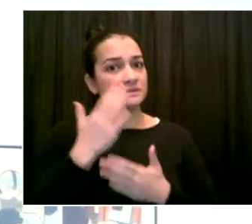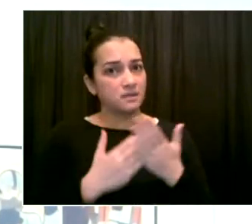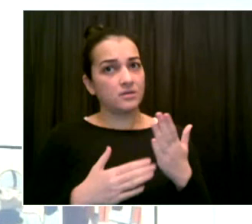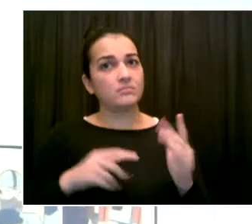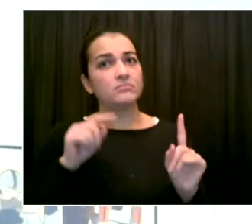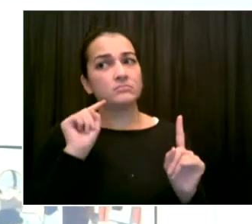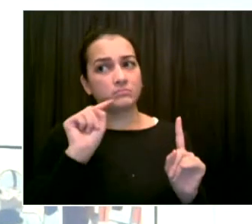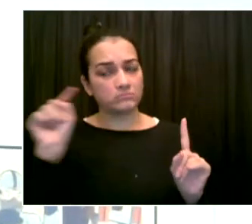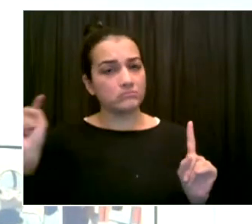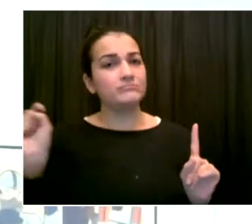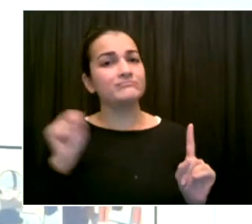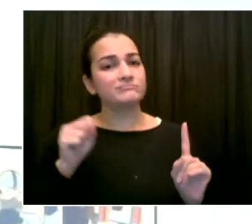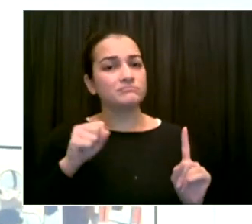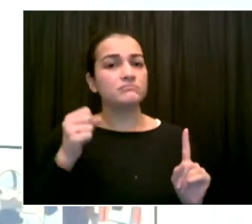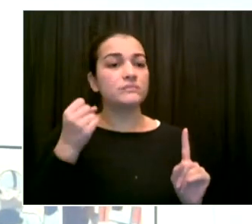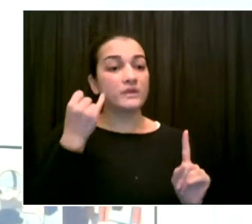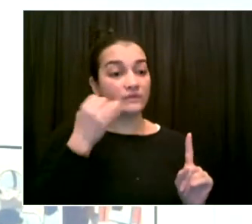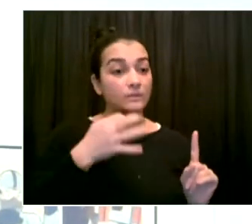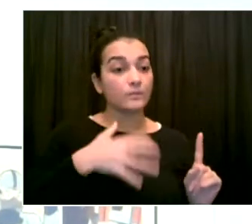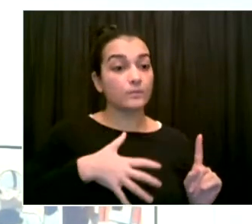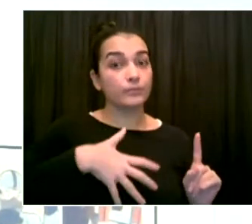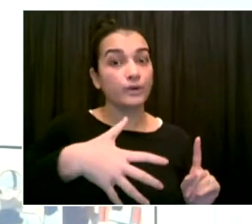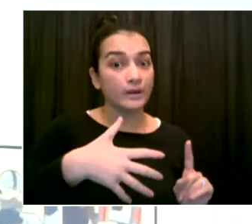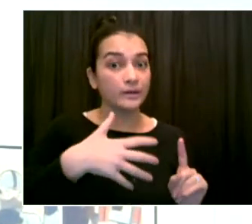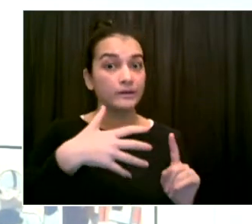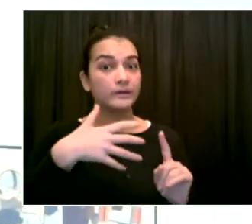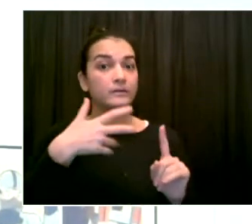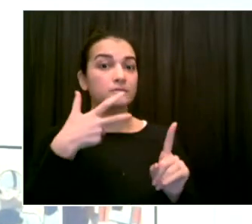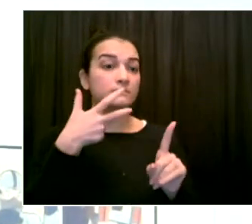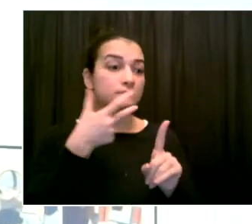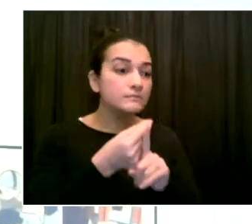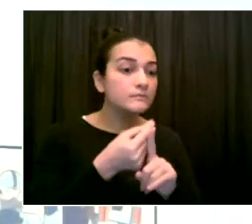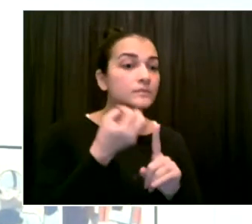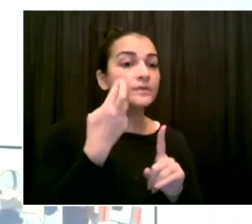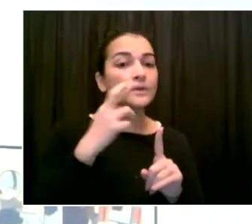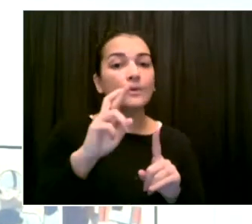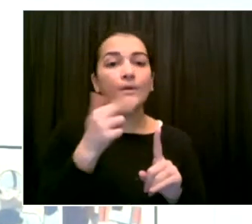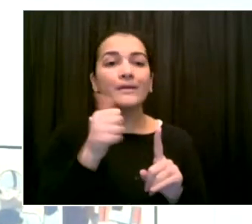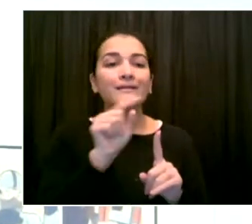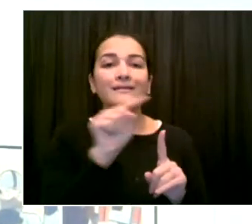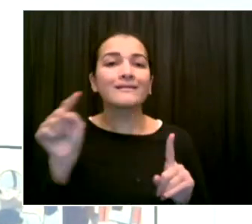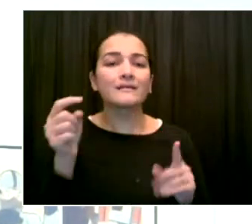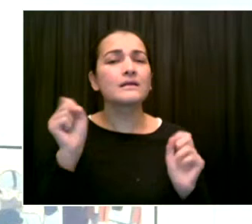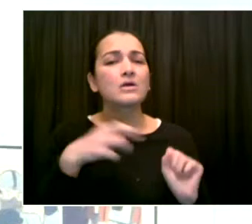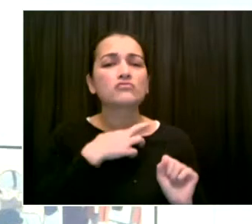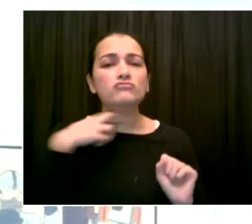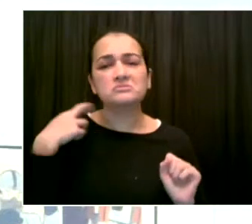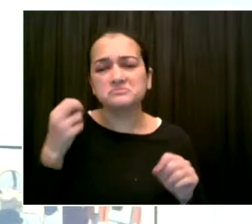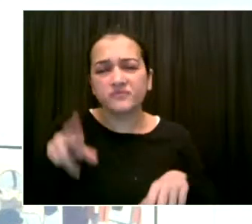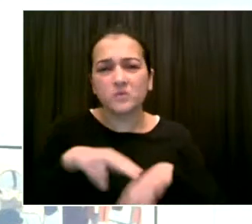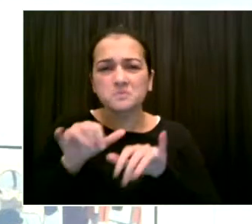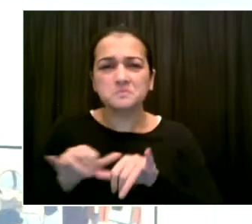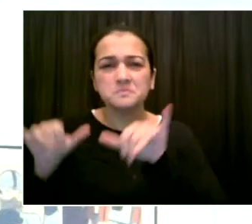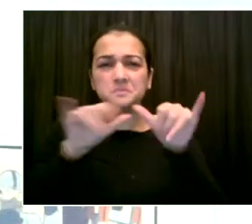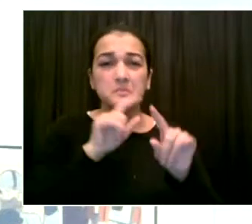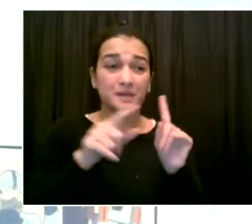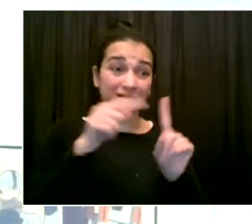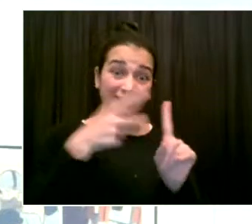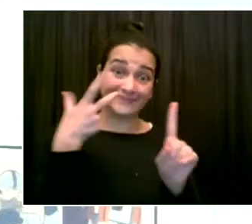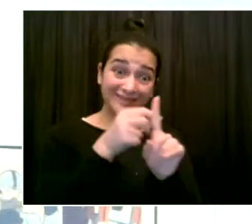ALSO OWKN THE RISK THAT COVID- 19 CAN IMPOSE AND THAT'S WHY THENA TION'S LEADING OB/GYN STRONGLY